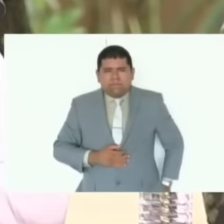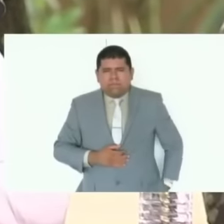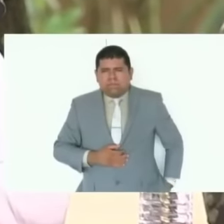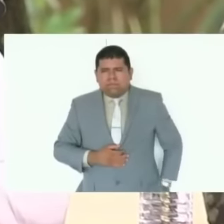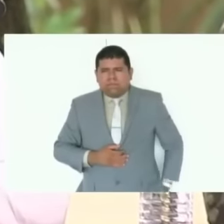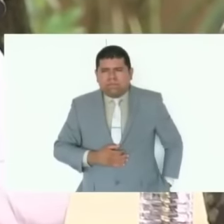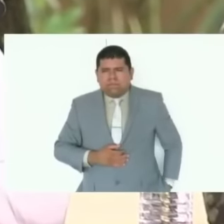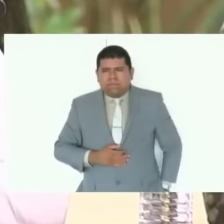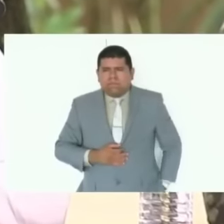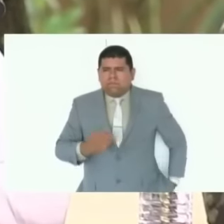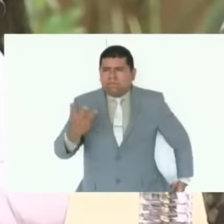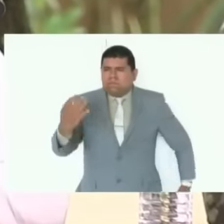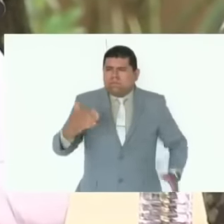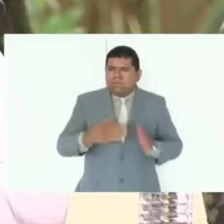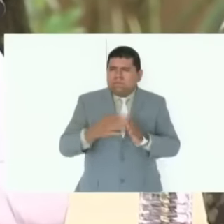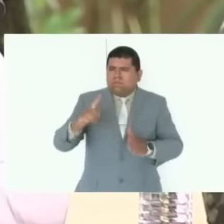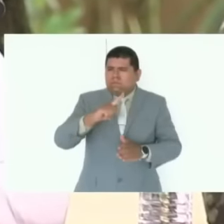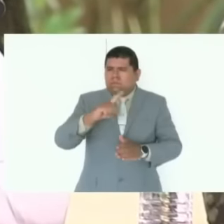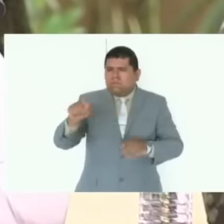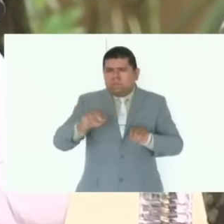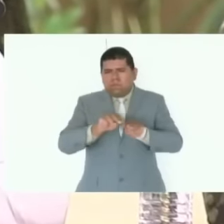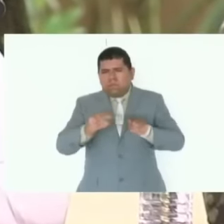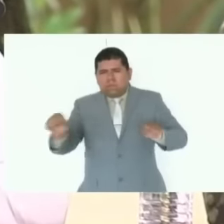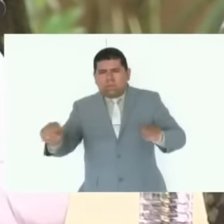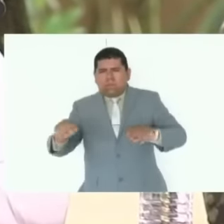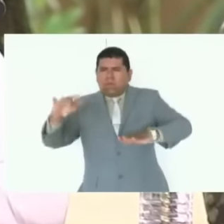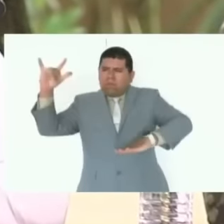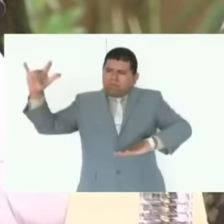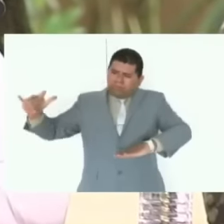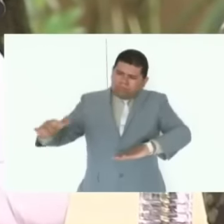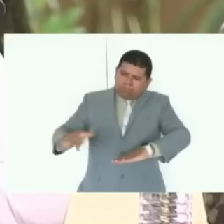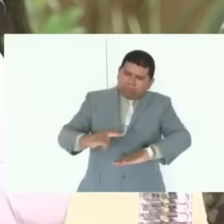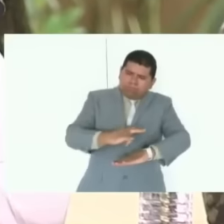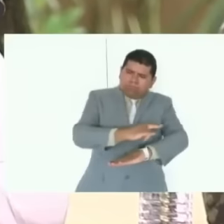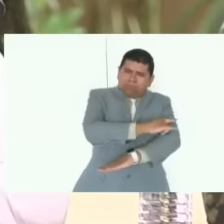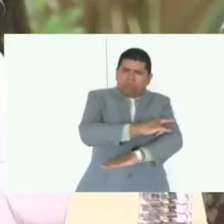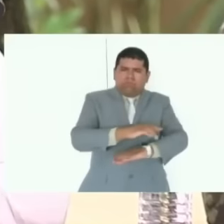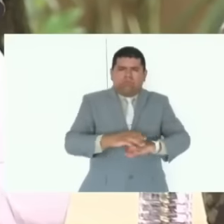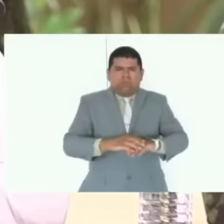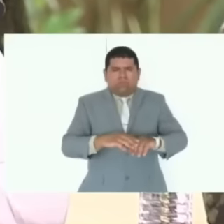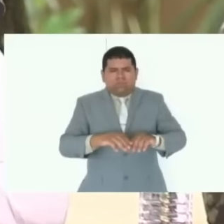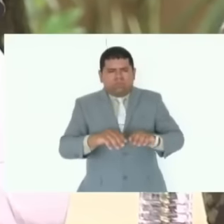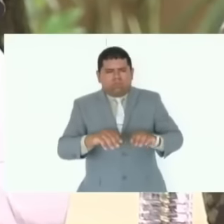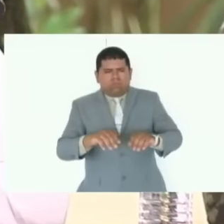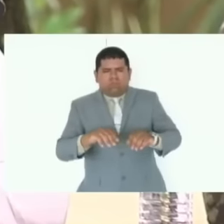runway, the annex building, the waiting rooms, the baggage claim, as well as the new